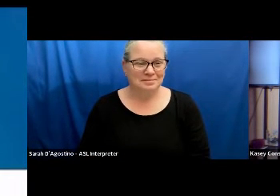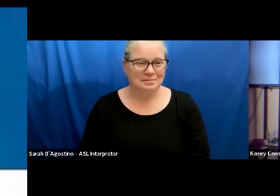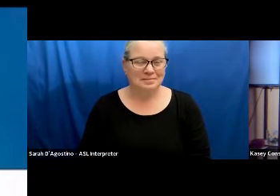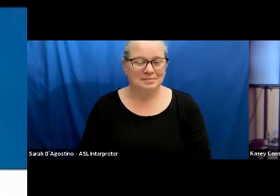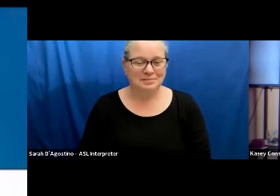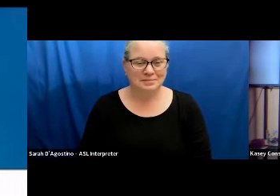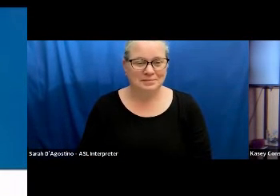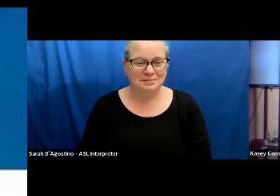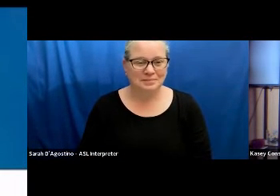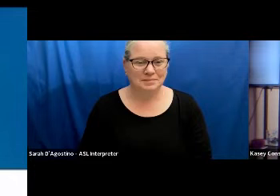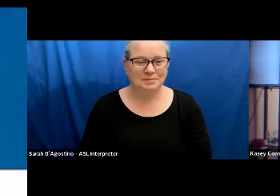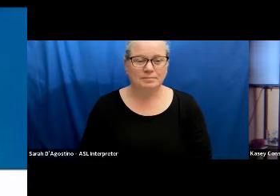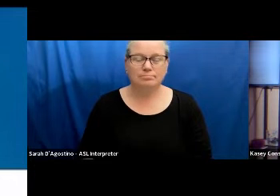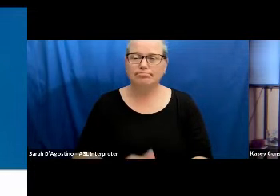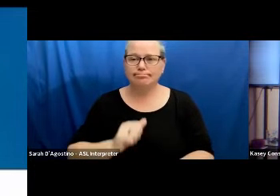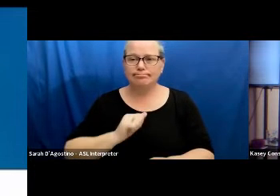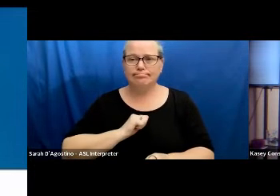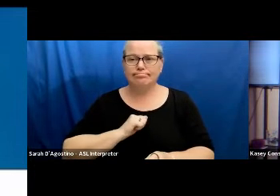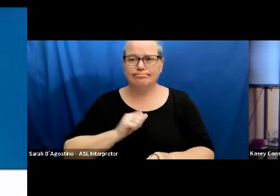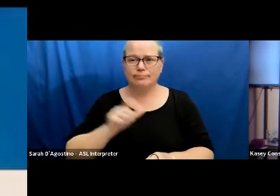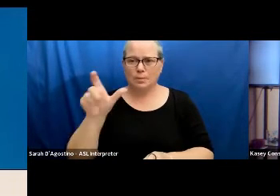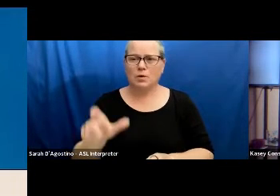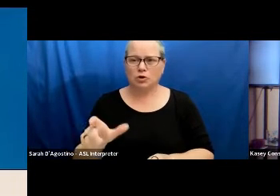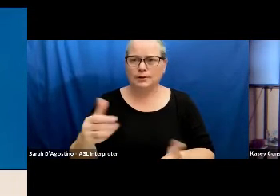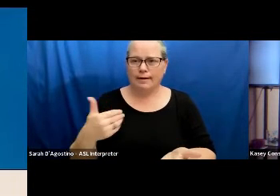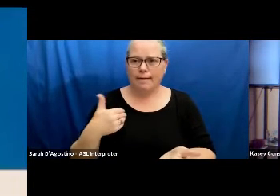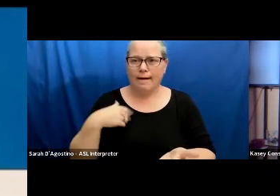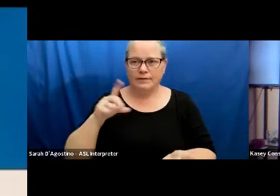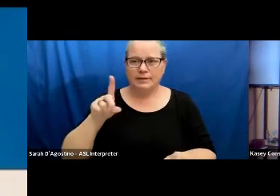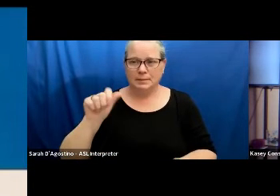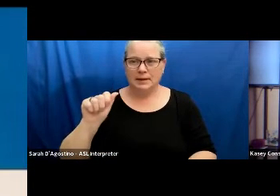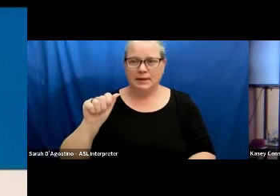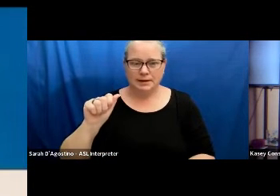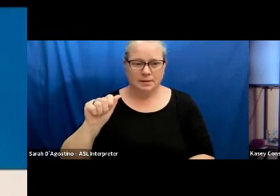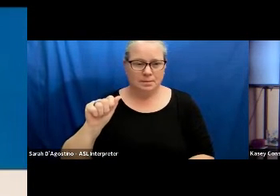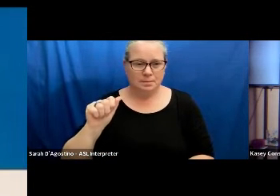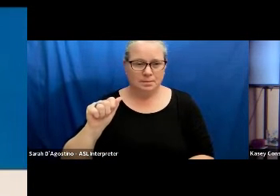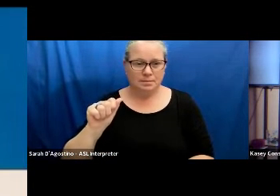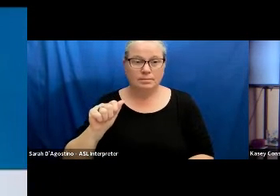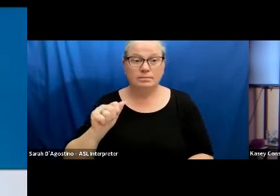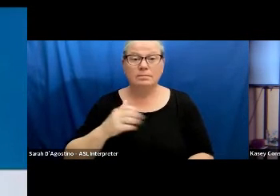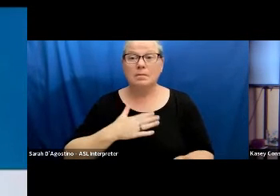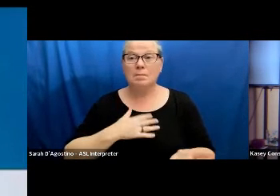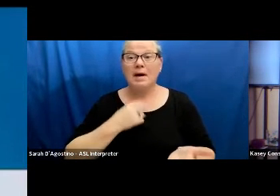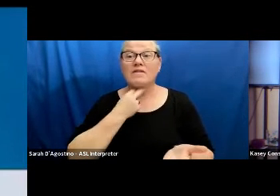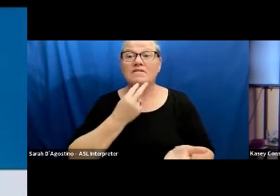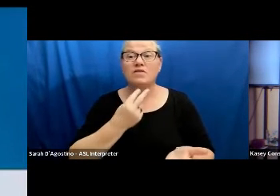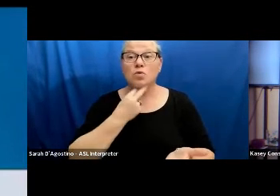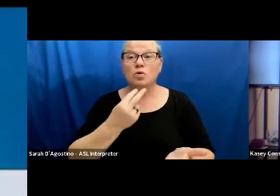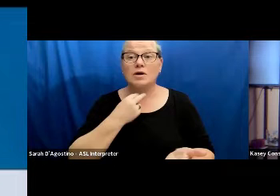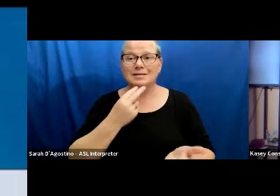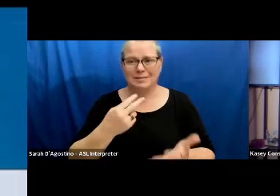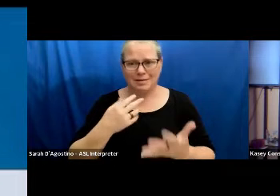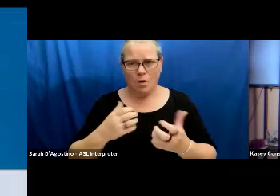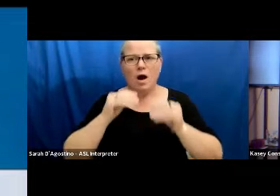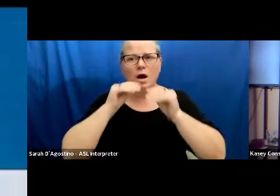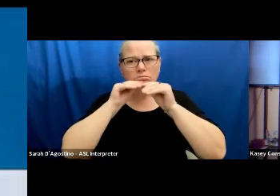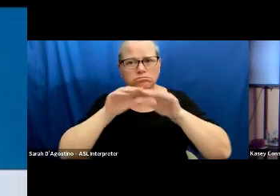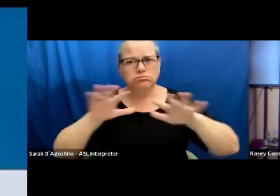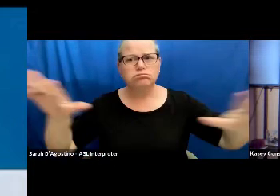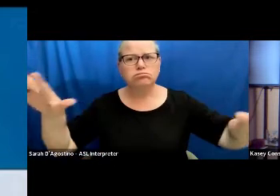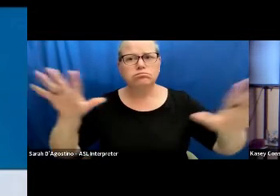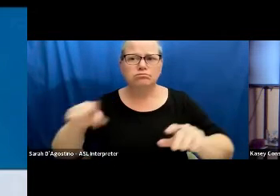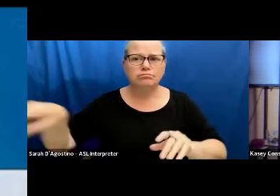as a person with a disability i want my voice heard it's imperative that there are places